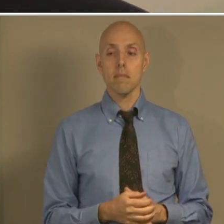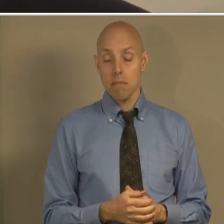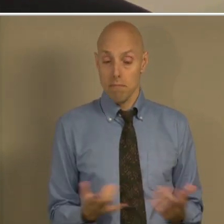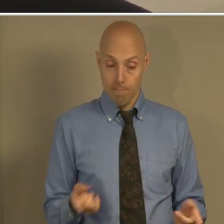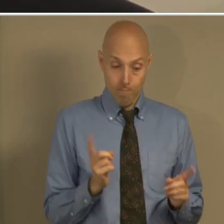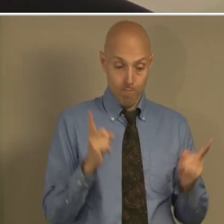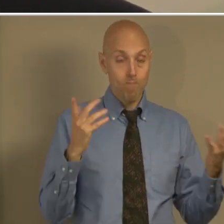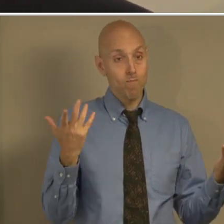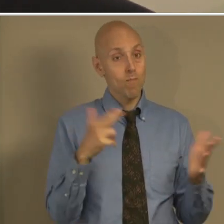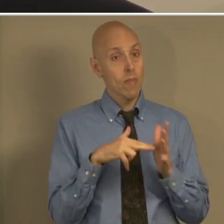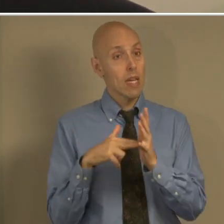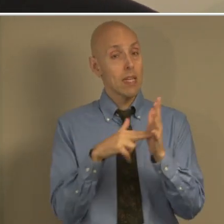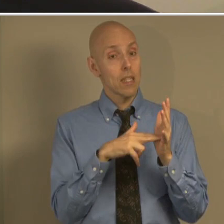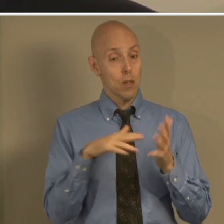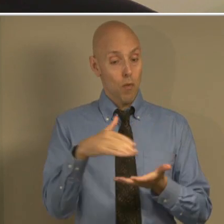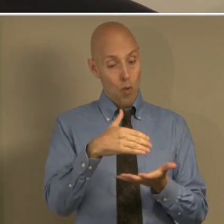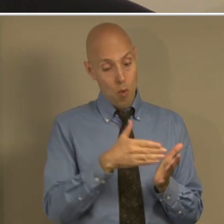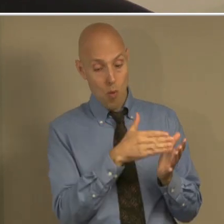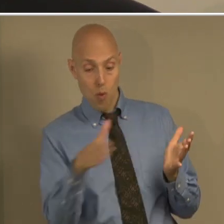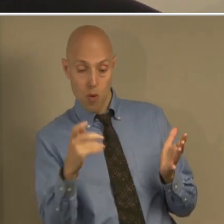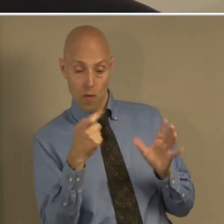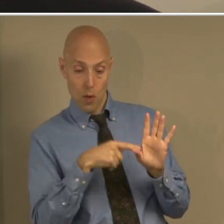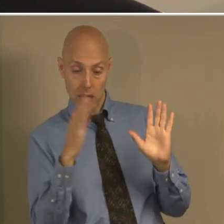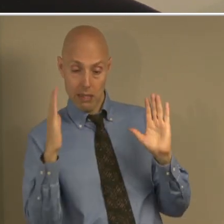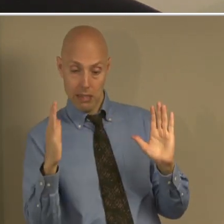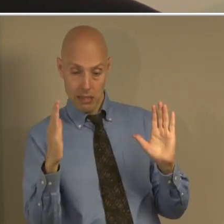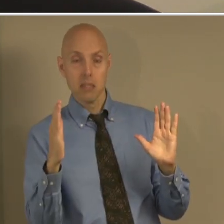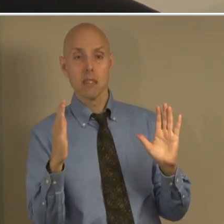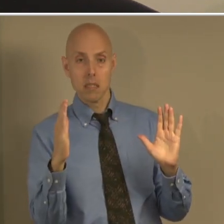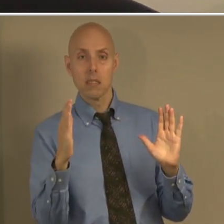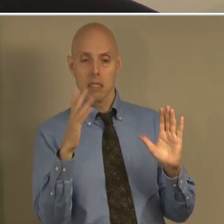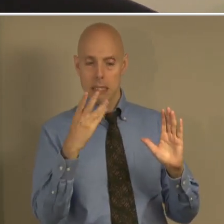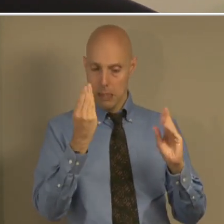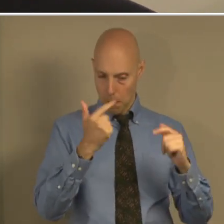A National portfolio that takes us through the next three years with some inbuilt stability